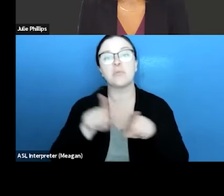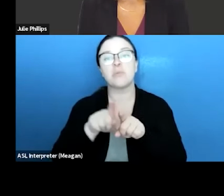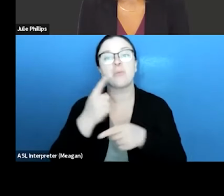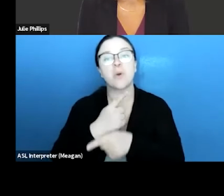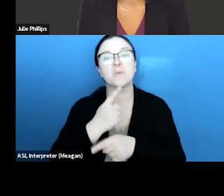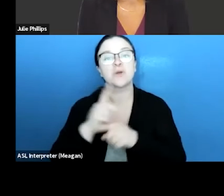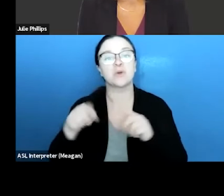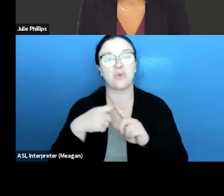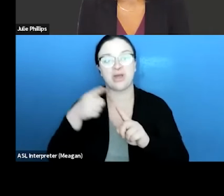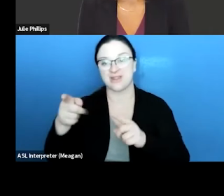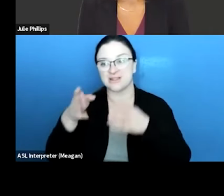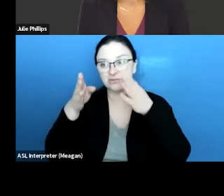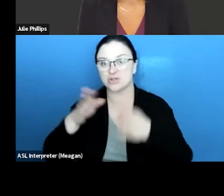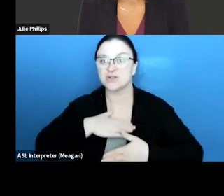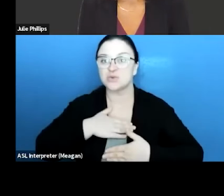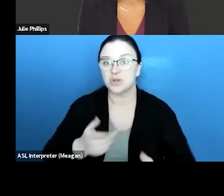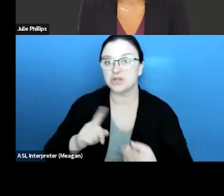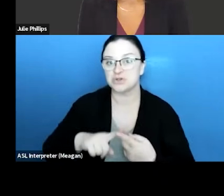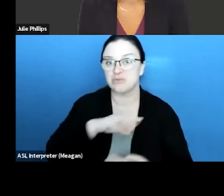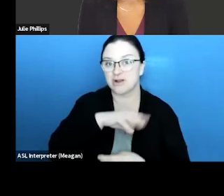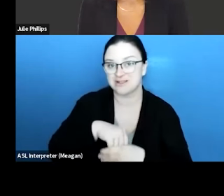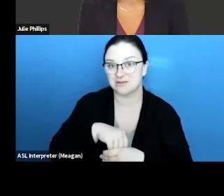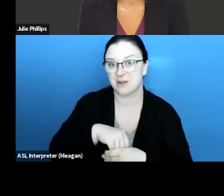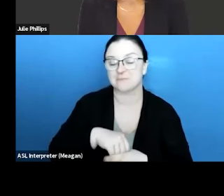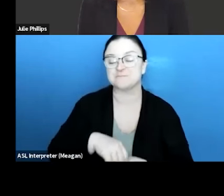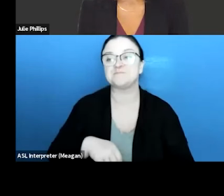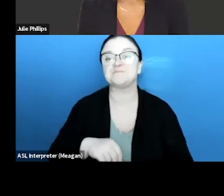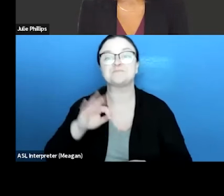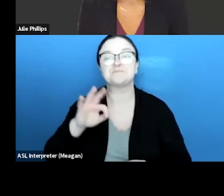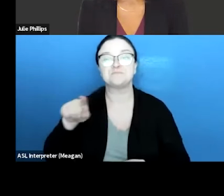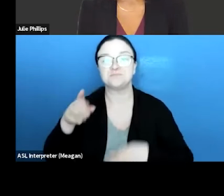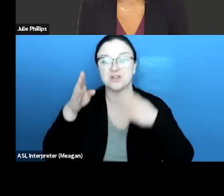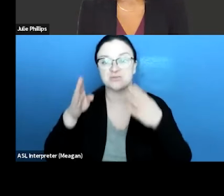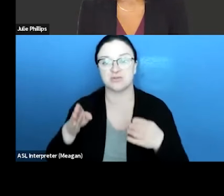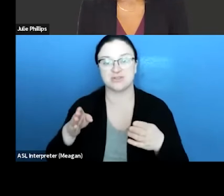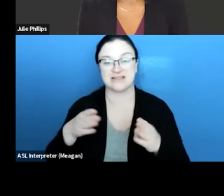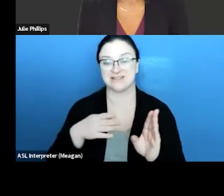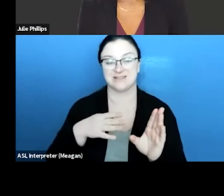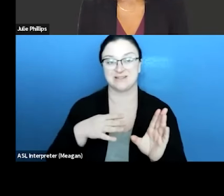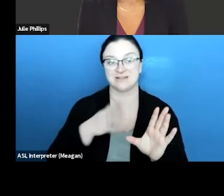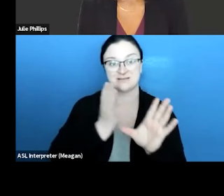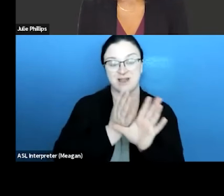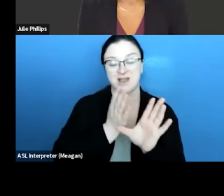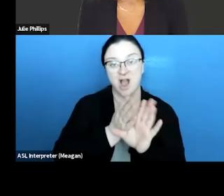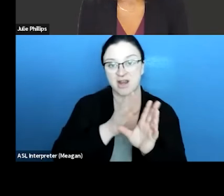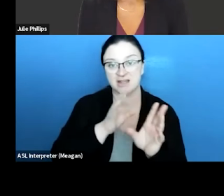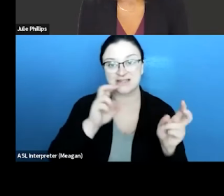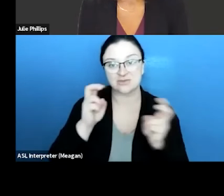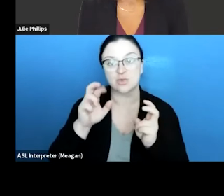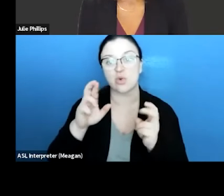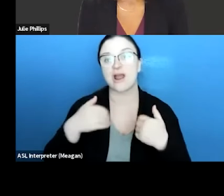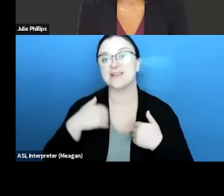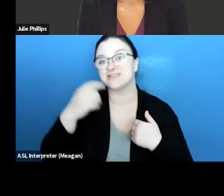in the telemedicine assessment. So, if an individual is floridly psychotic or has a developmental disability,